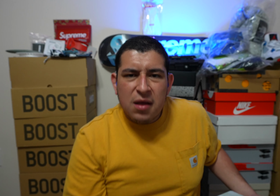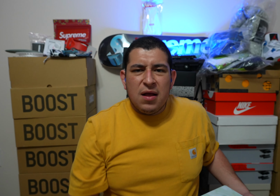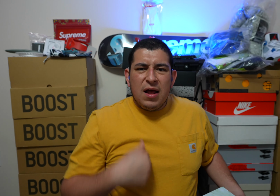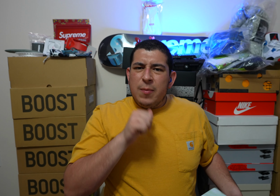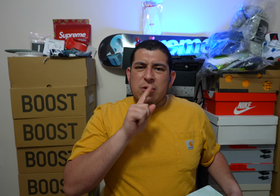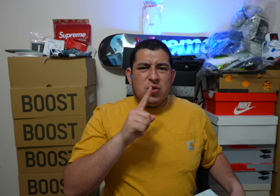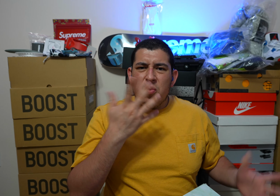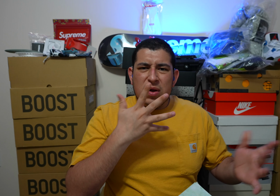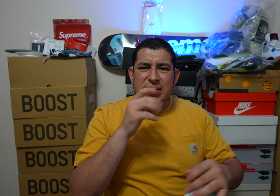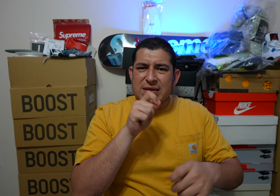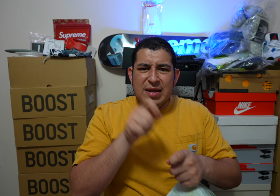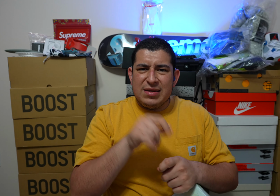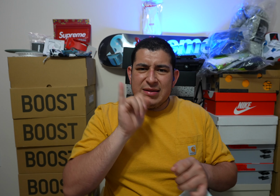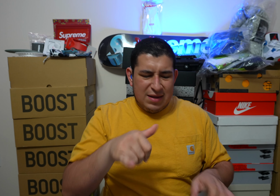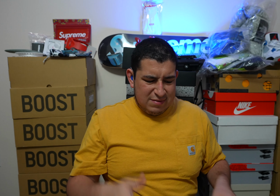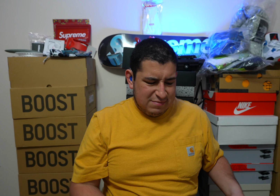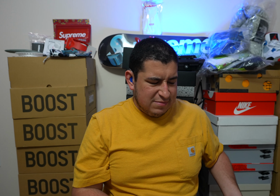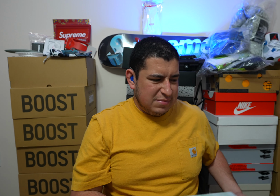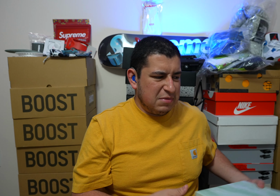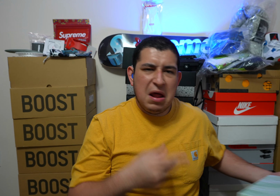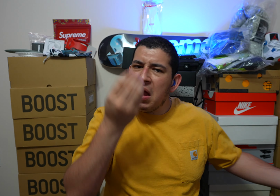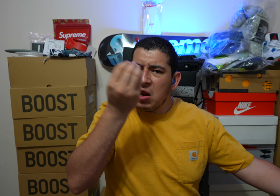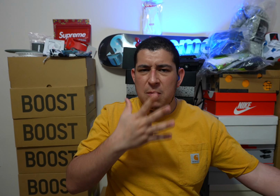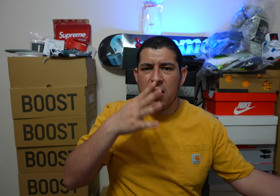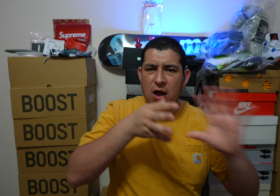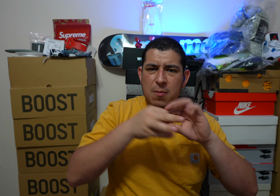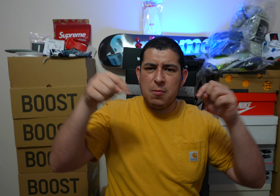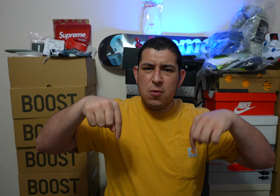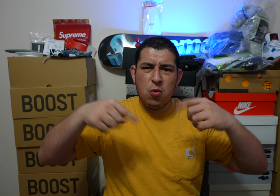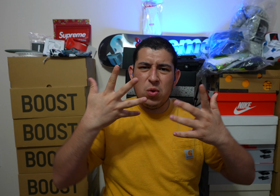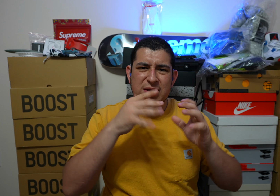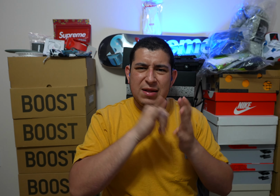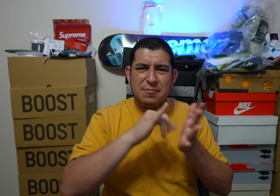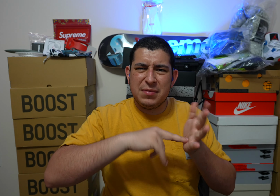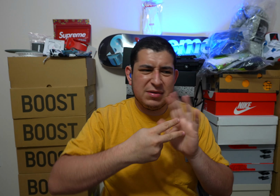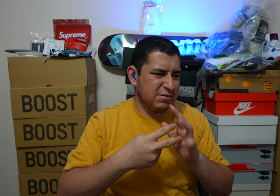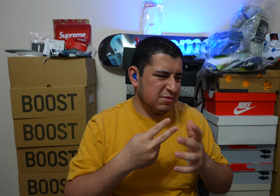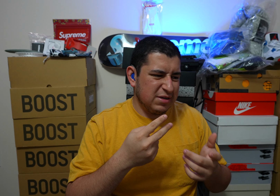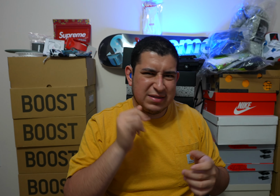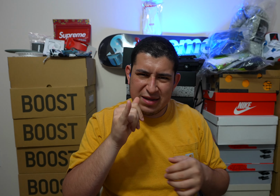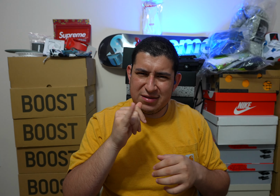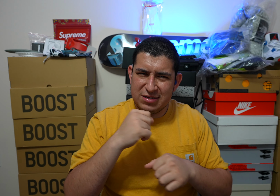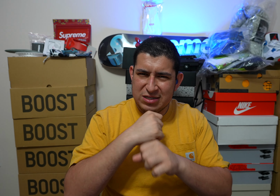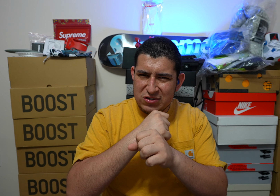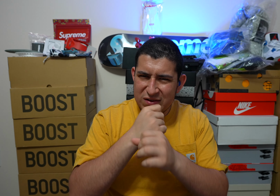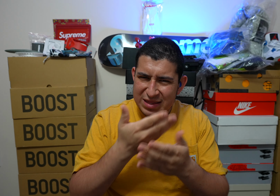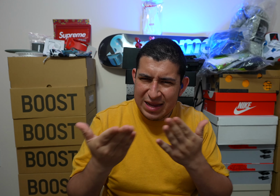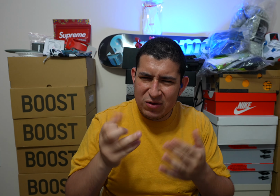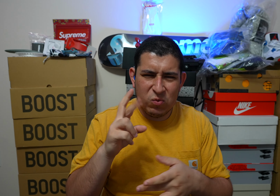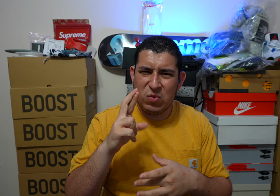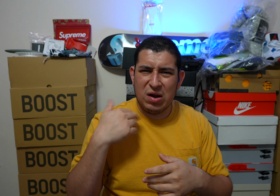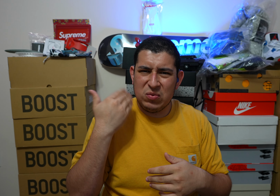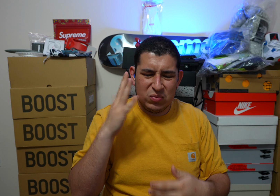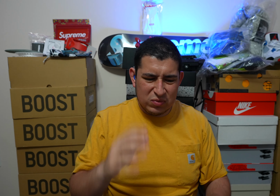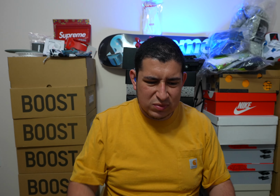I don’t know what it is exact thing. Let me know in the comment below. Is it a security thing?